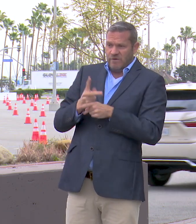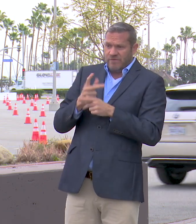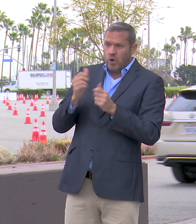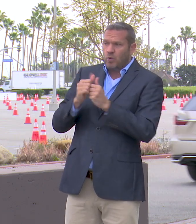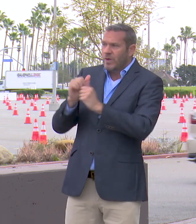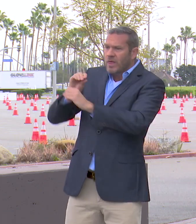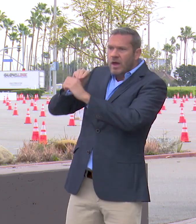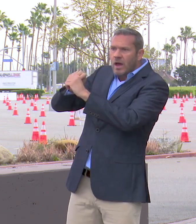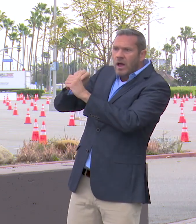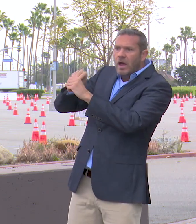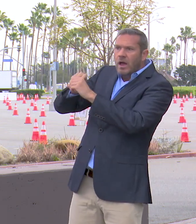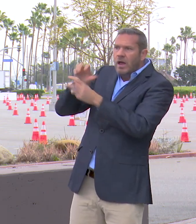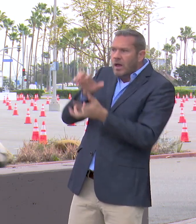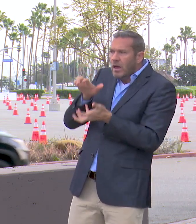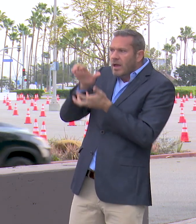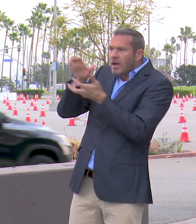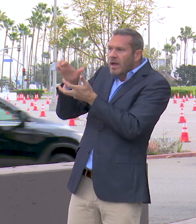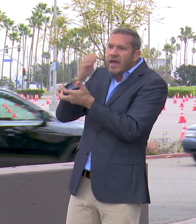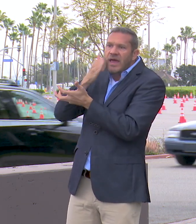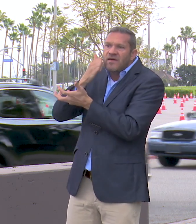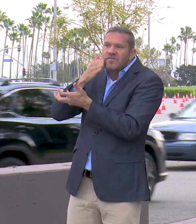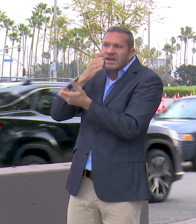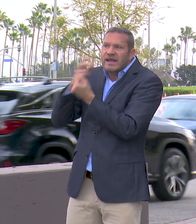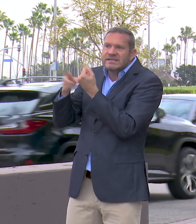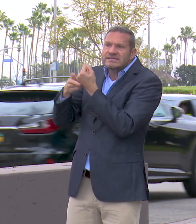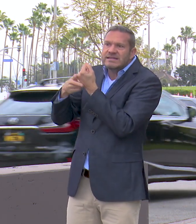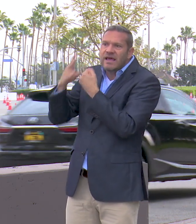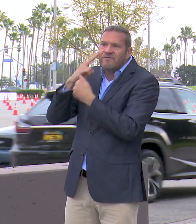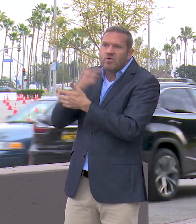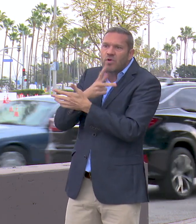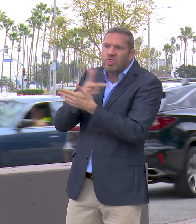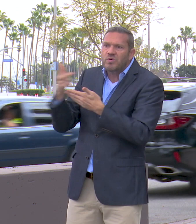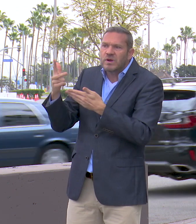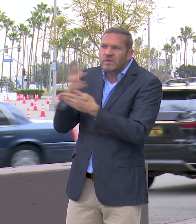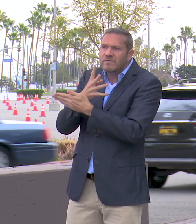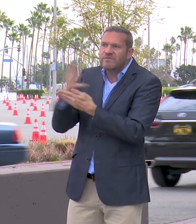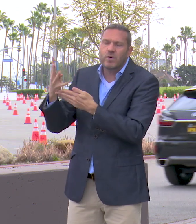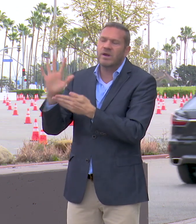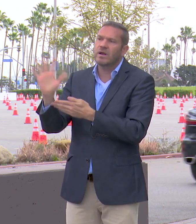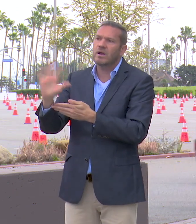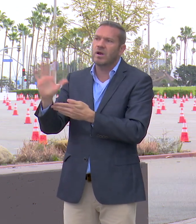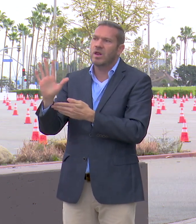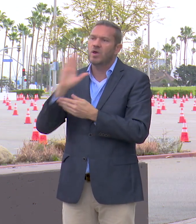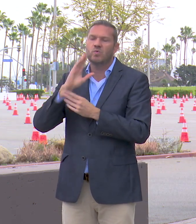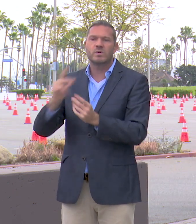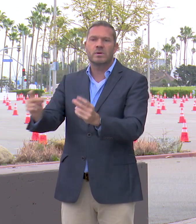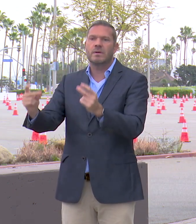aside a certain amount of vaccine every day for the next three or four weeks versus getting it out the door.